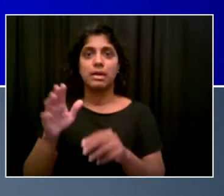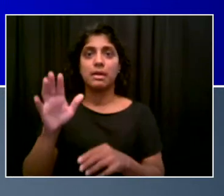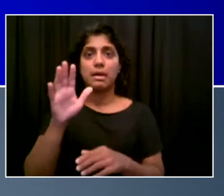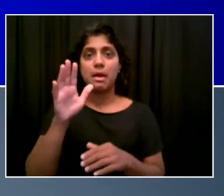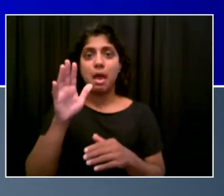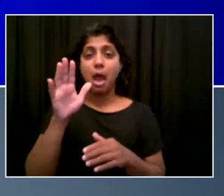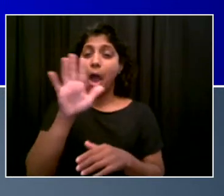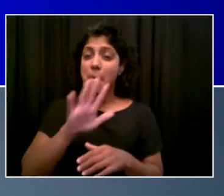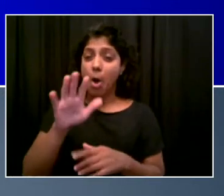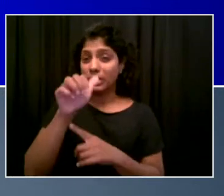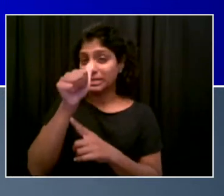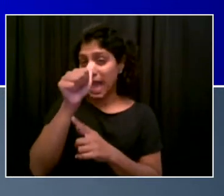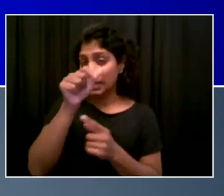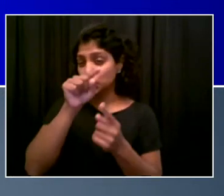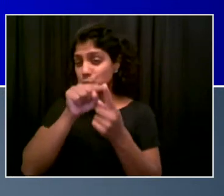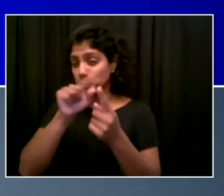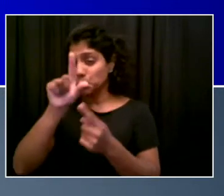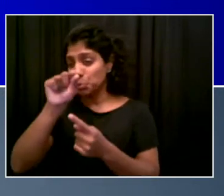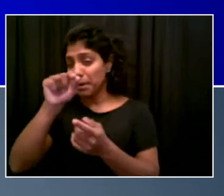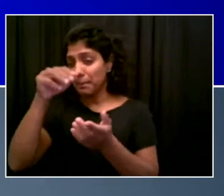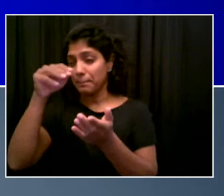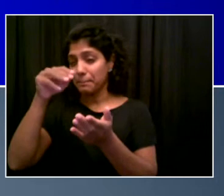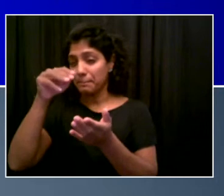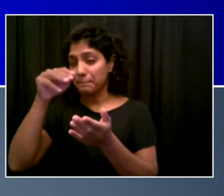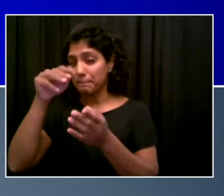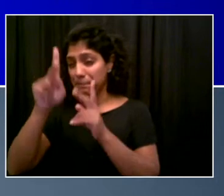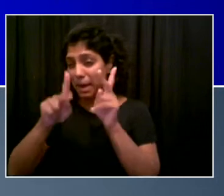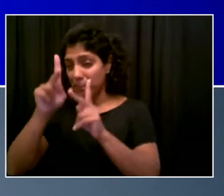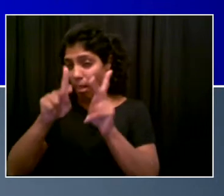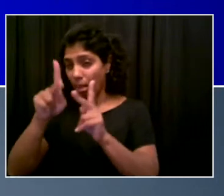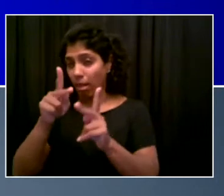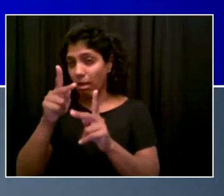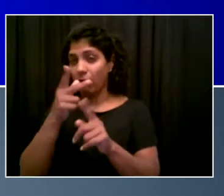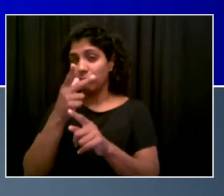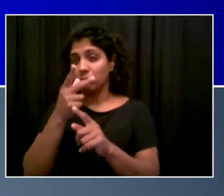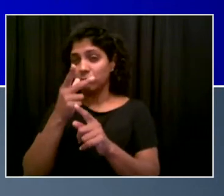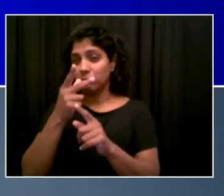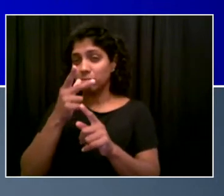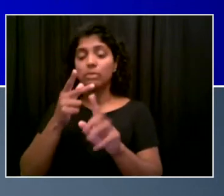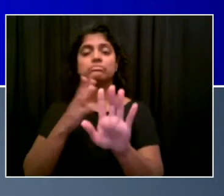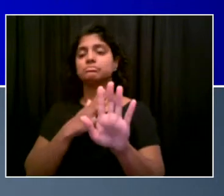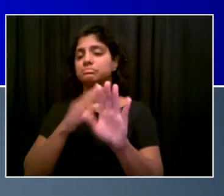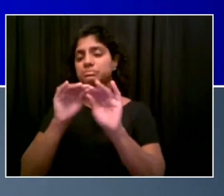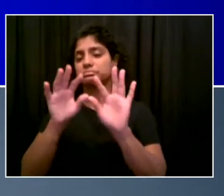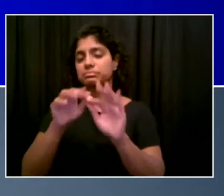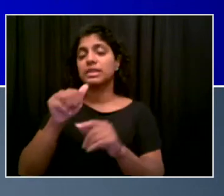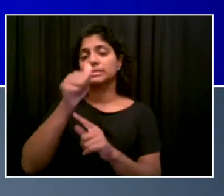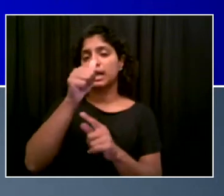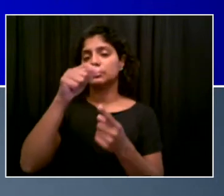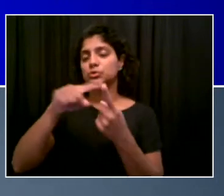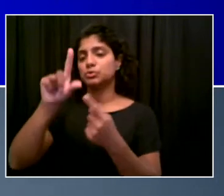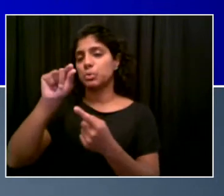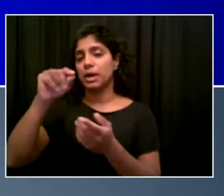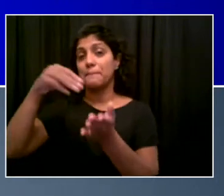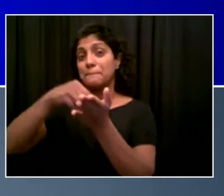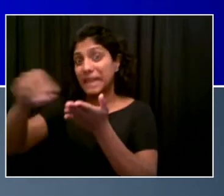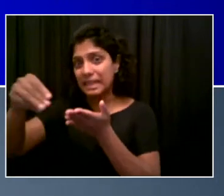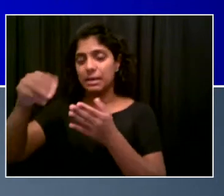VACCINATONIS . EVE RYSINGLE DAY, 10 TO 20,000 PEOPLE ARE GETTING VACCINATED.